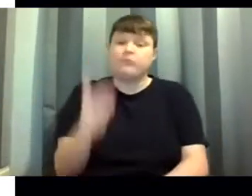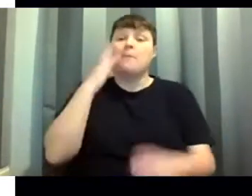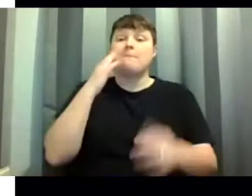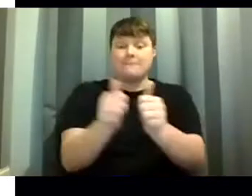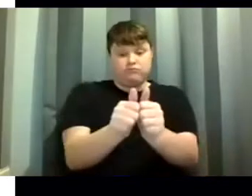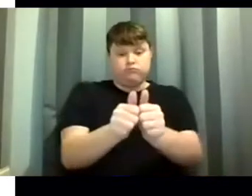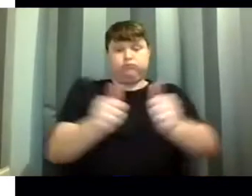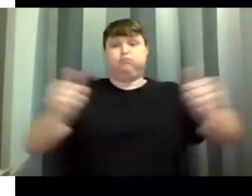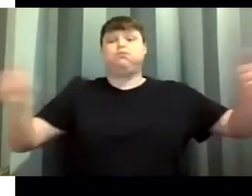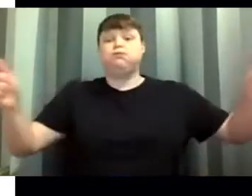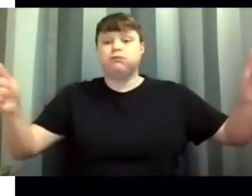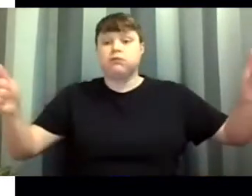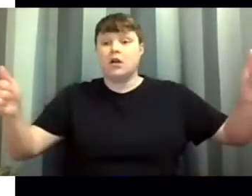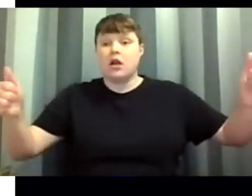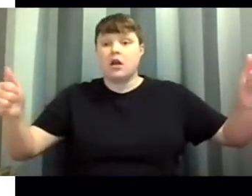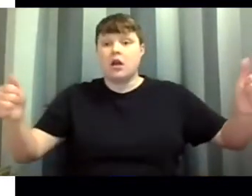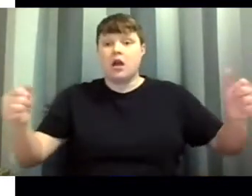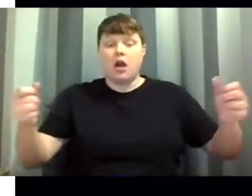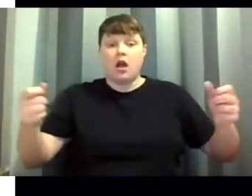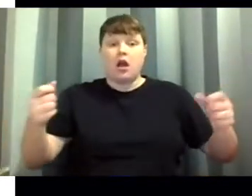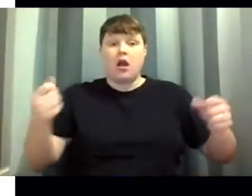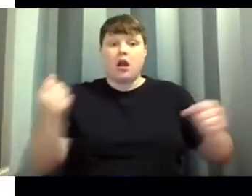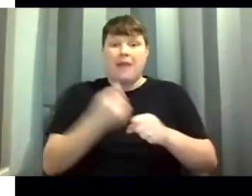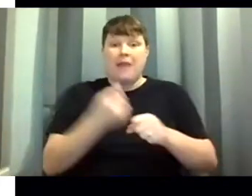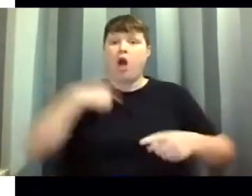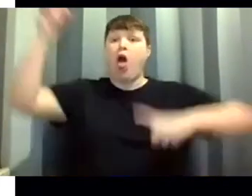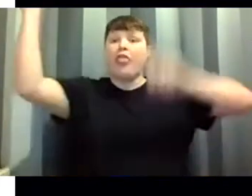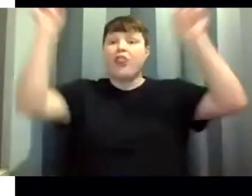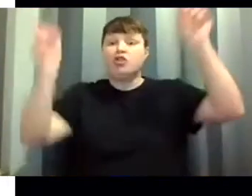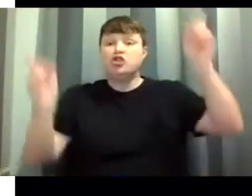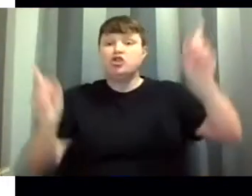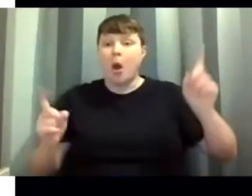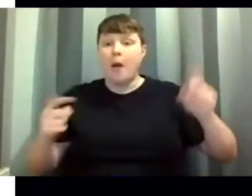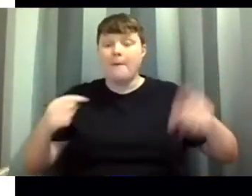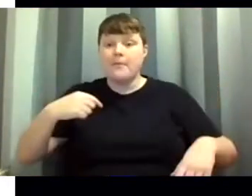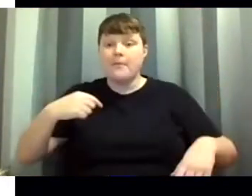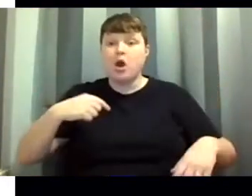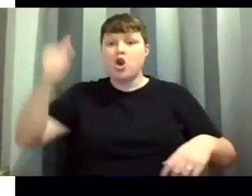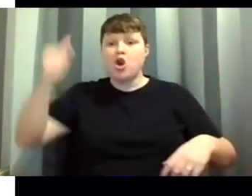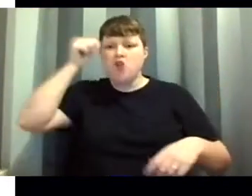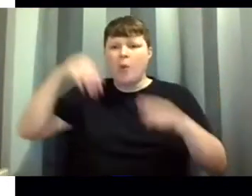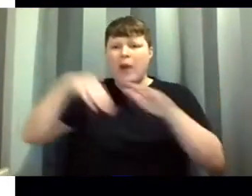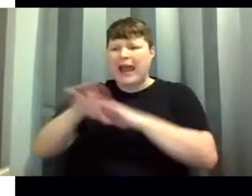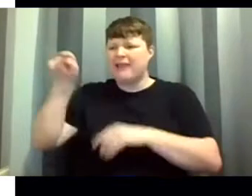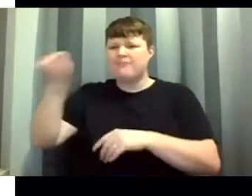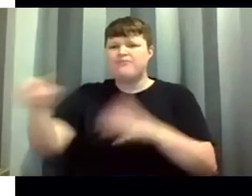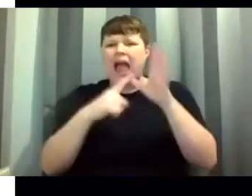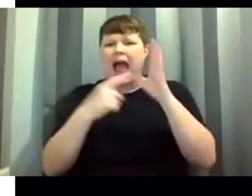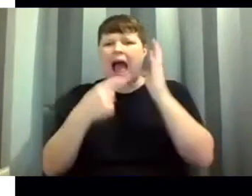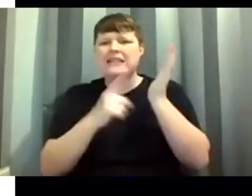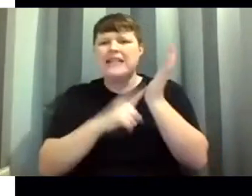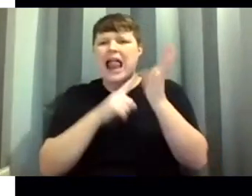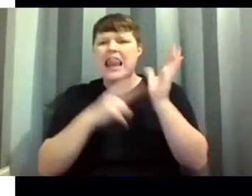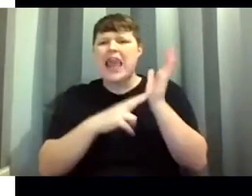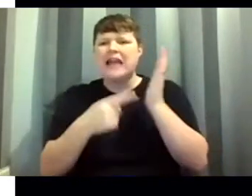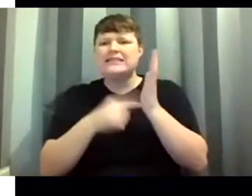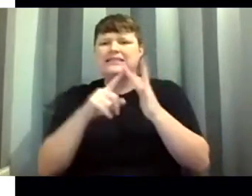it broke the ability to forecast thunderstorms in Atlantic storms. So we couldn't do both